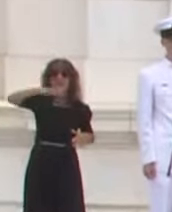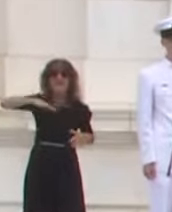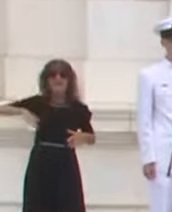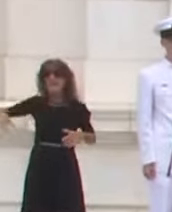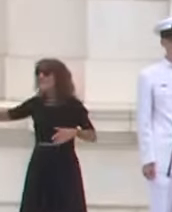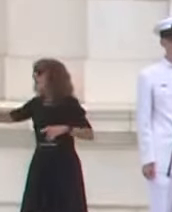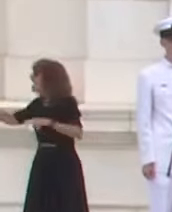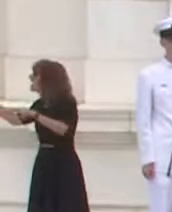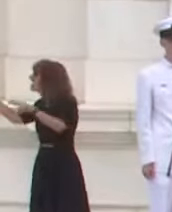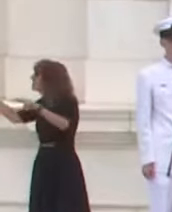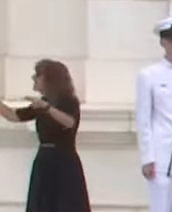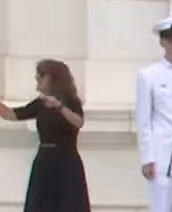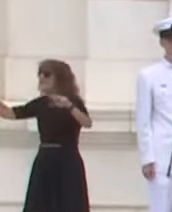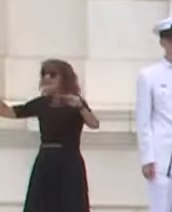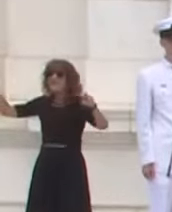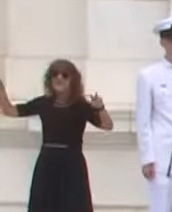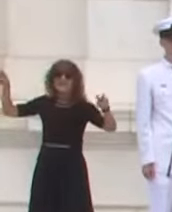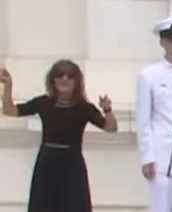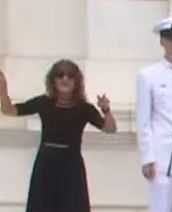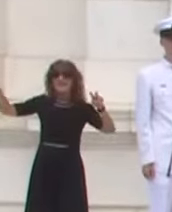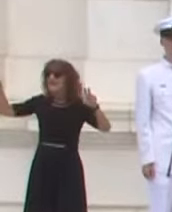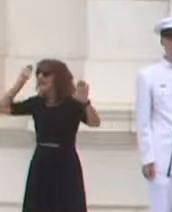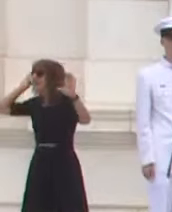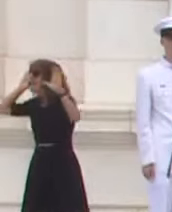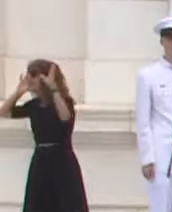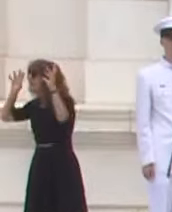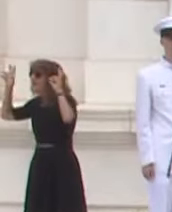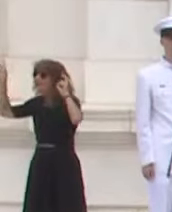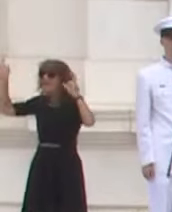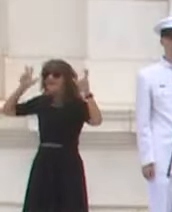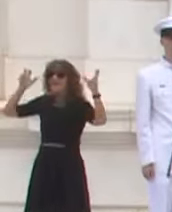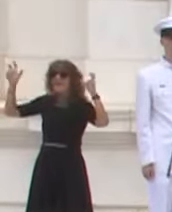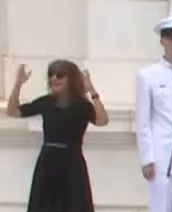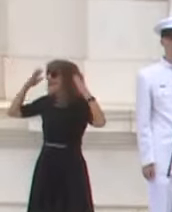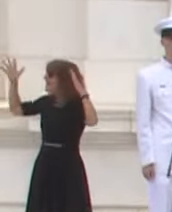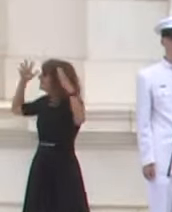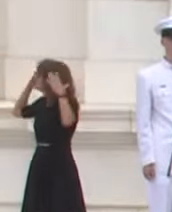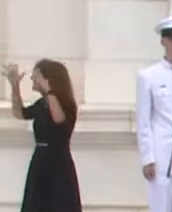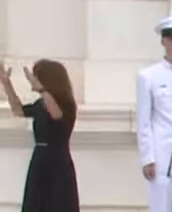All around me a voice was sounding